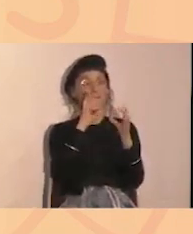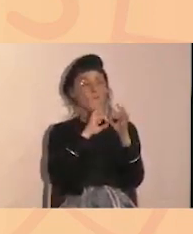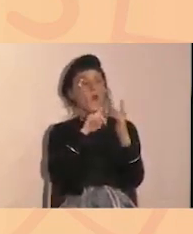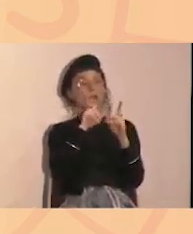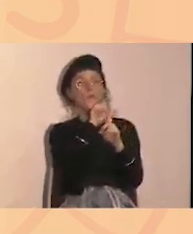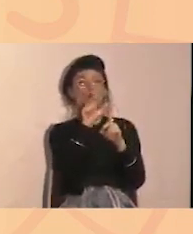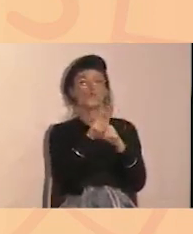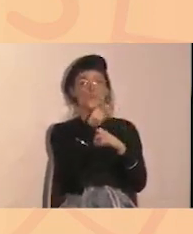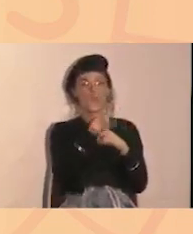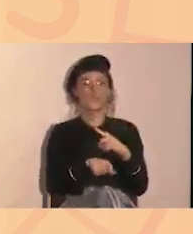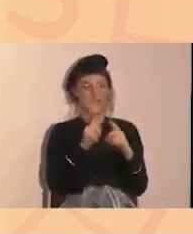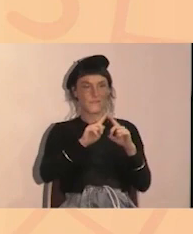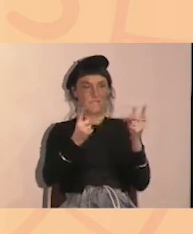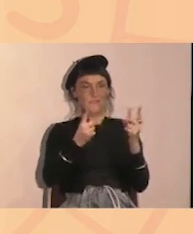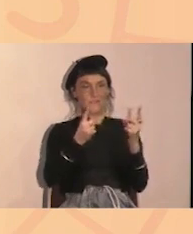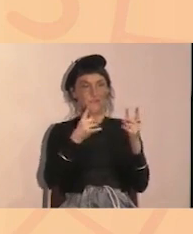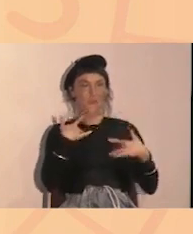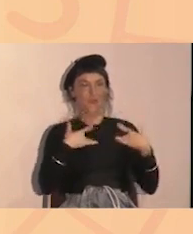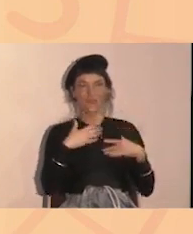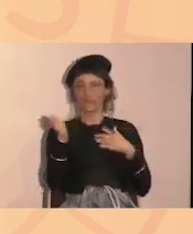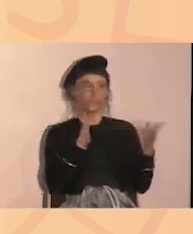But yeah, for me, the idea of being able to make exhibitions that could travel